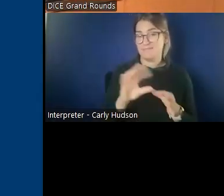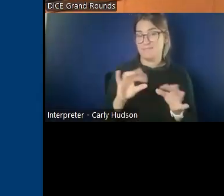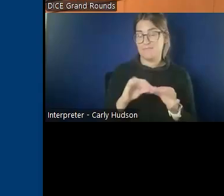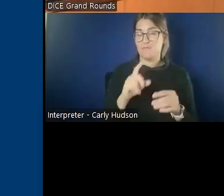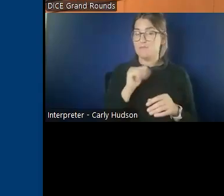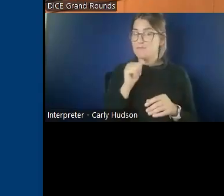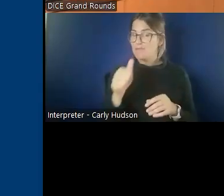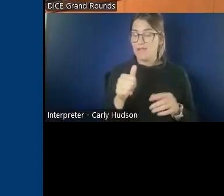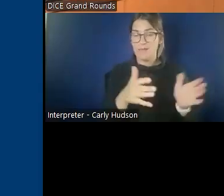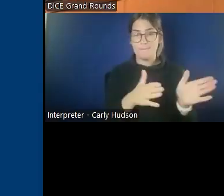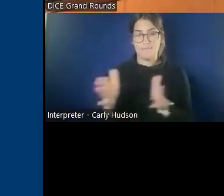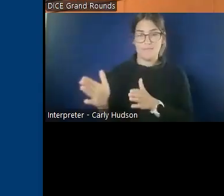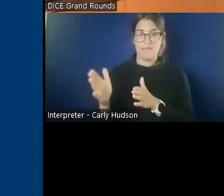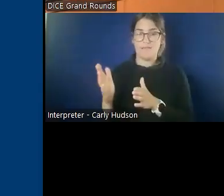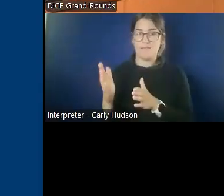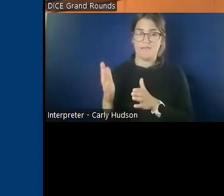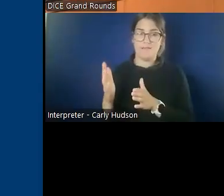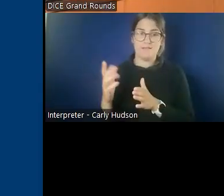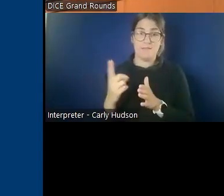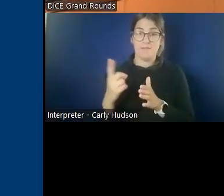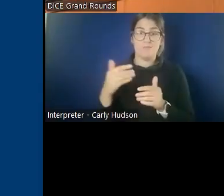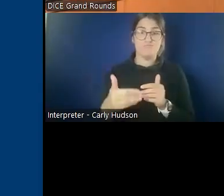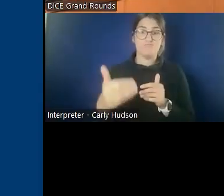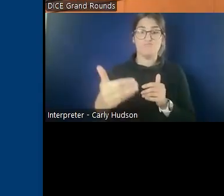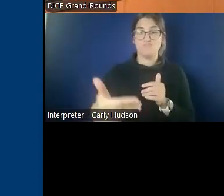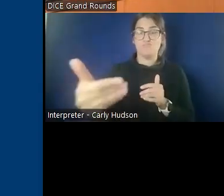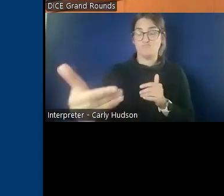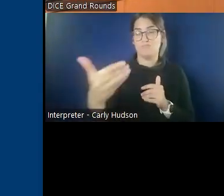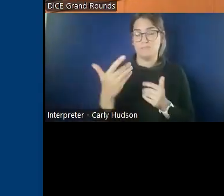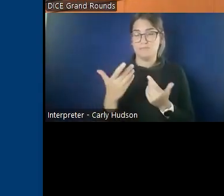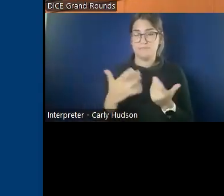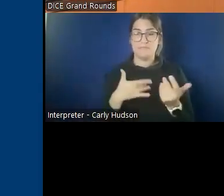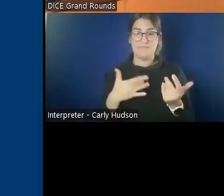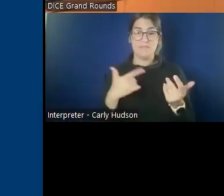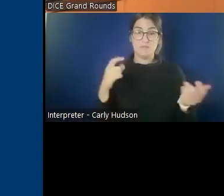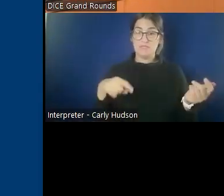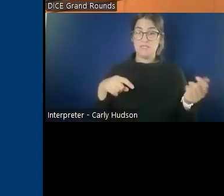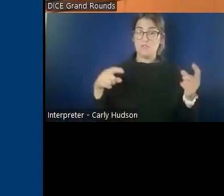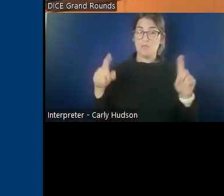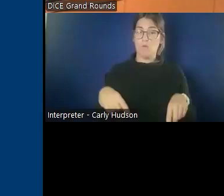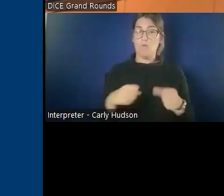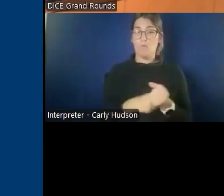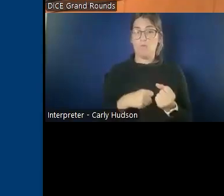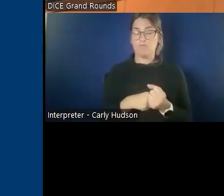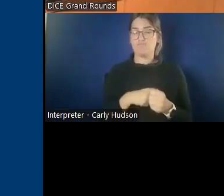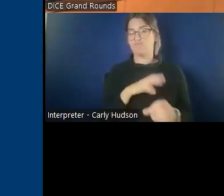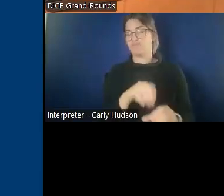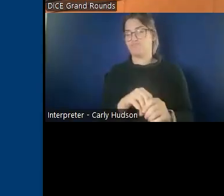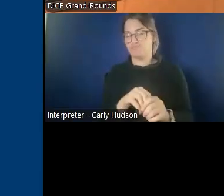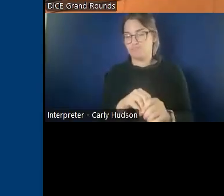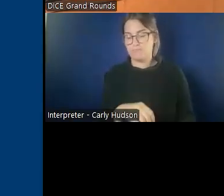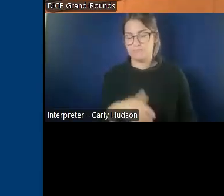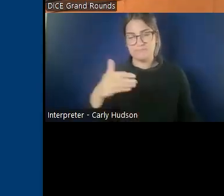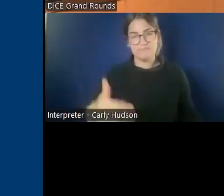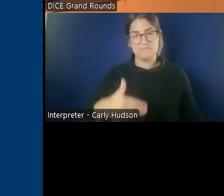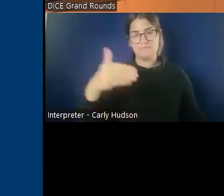intended as something that was recurring it was as people felt they needed support um but we're